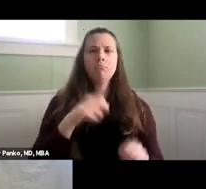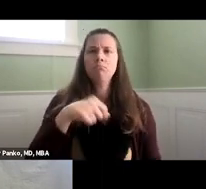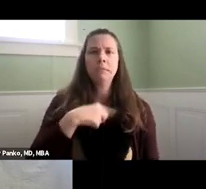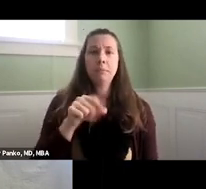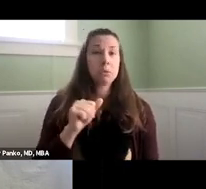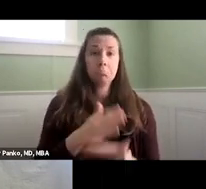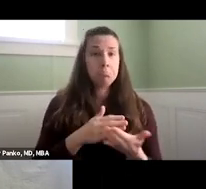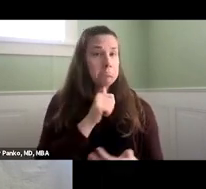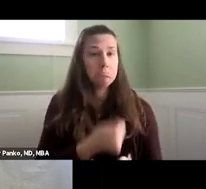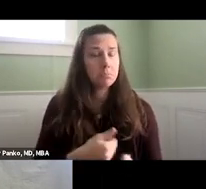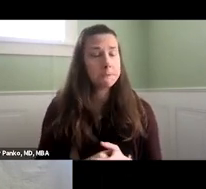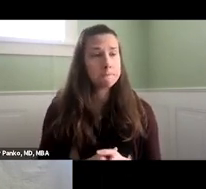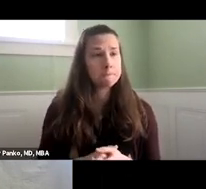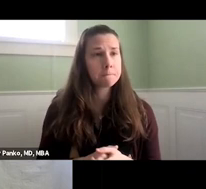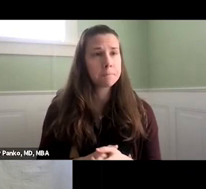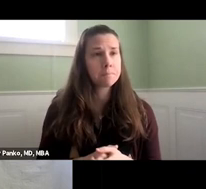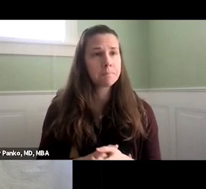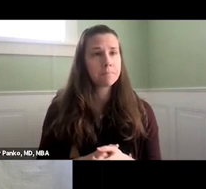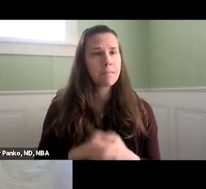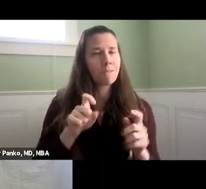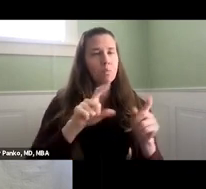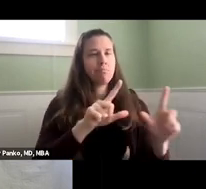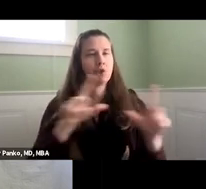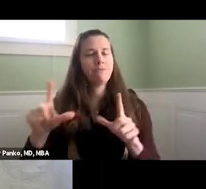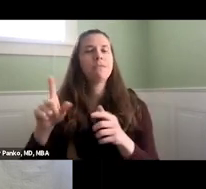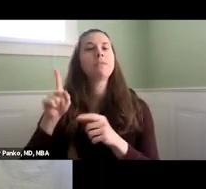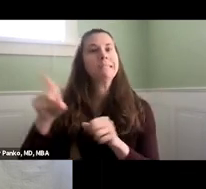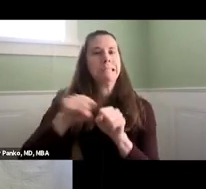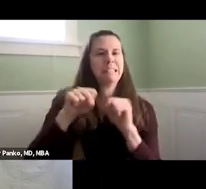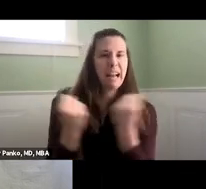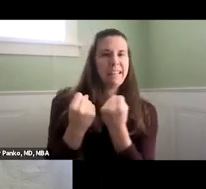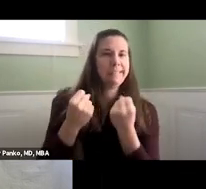that happened yesterday that not all deaf people identify as being disabled either and